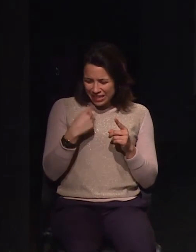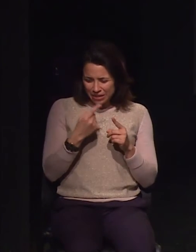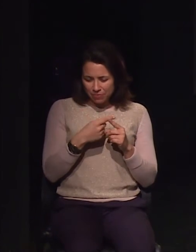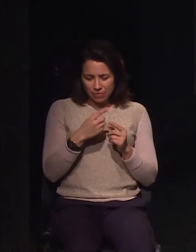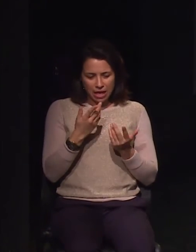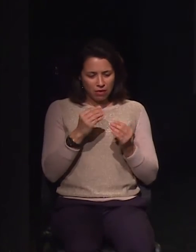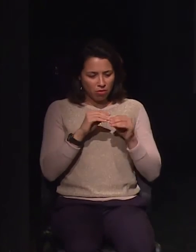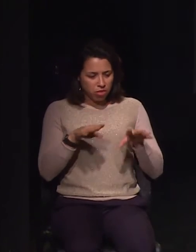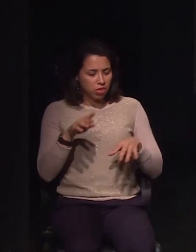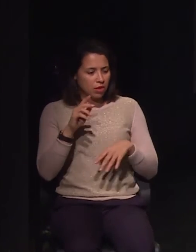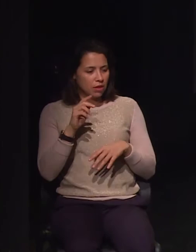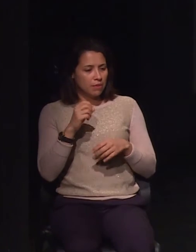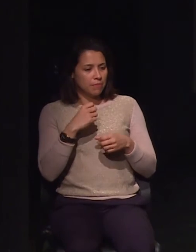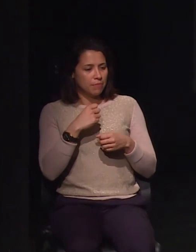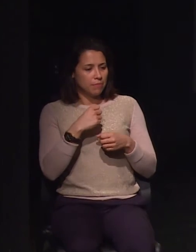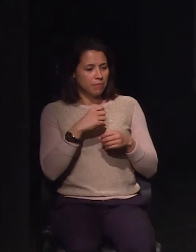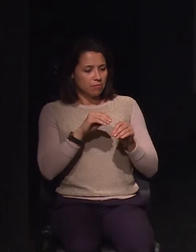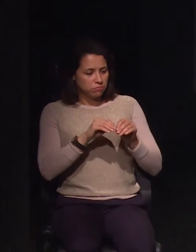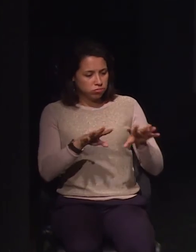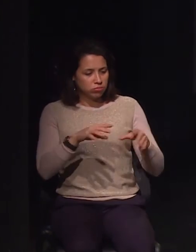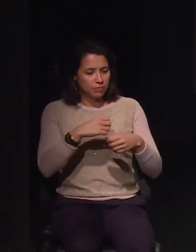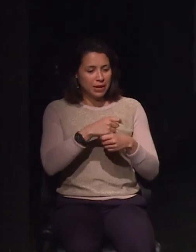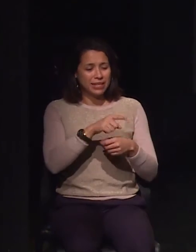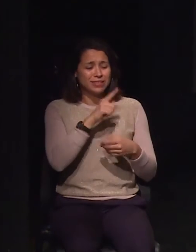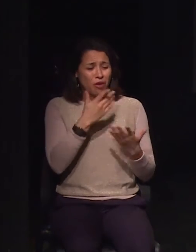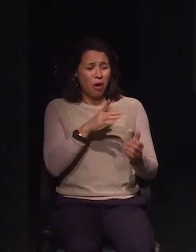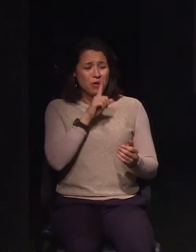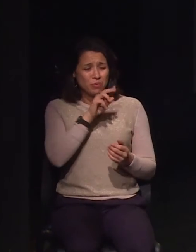raw and is that harmful at that stage.